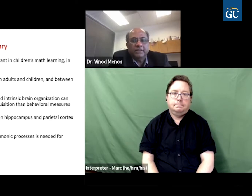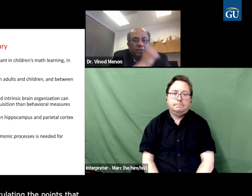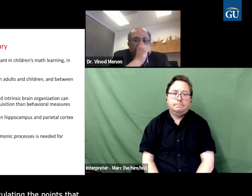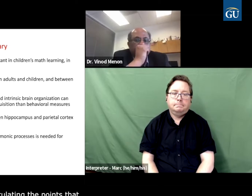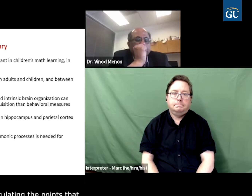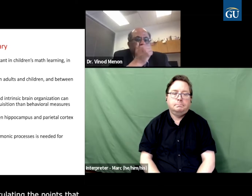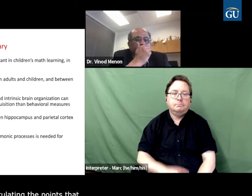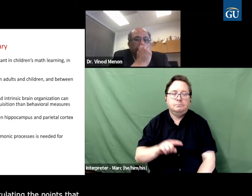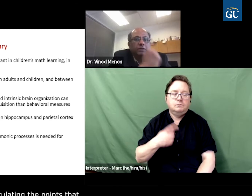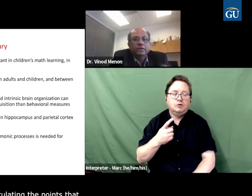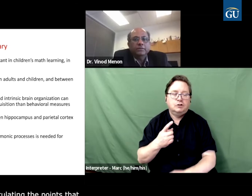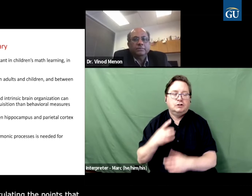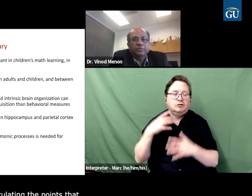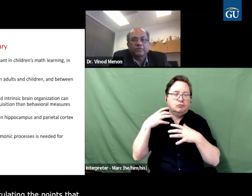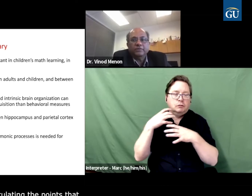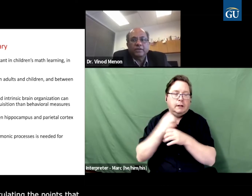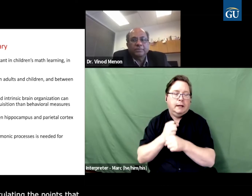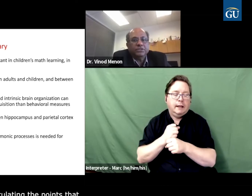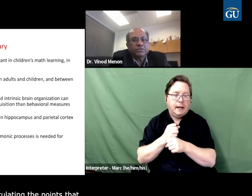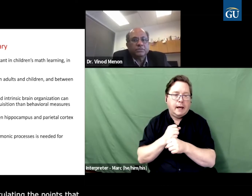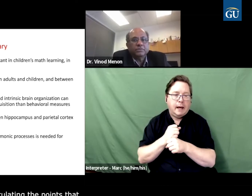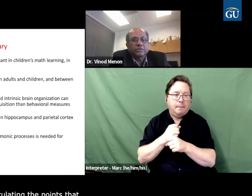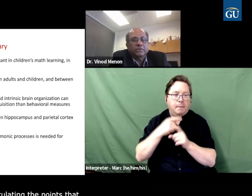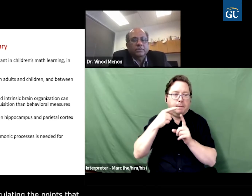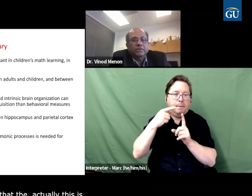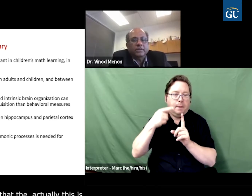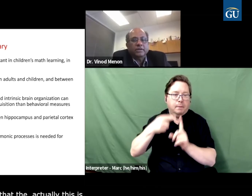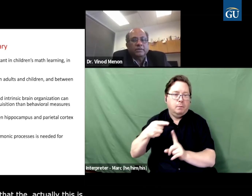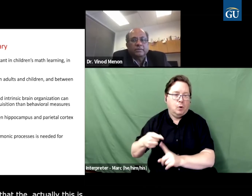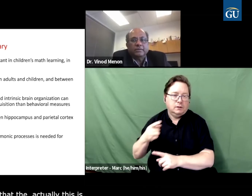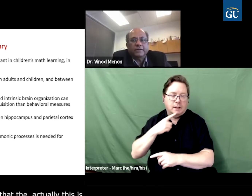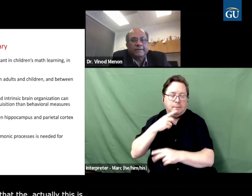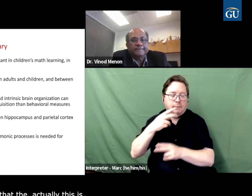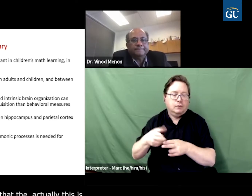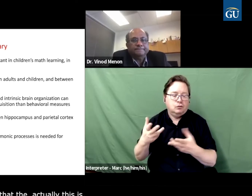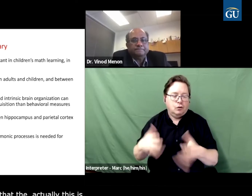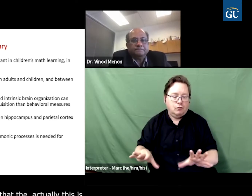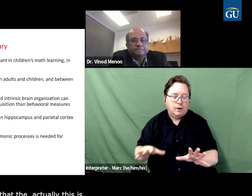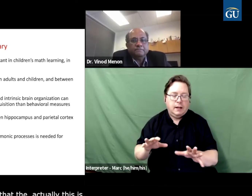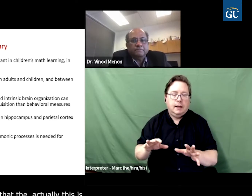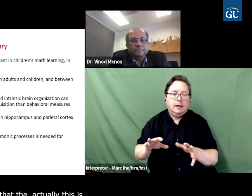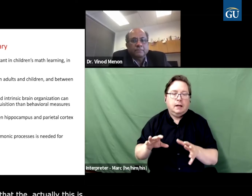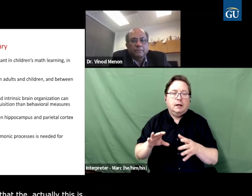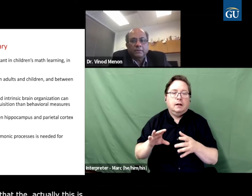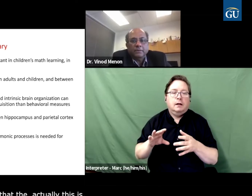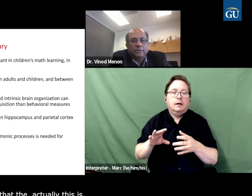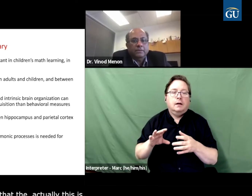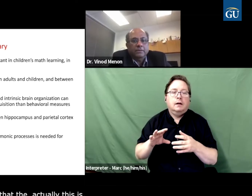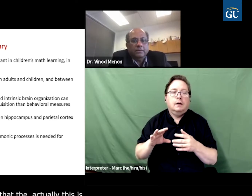just recapitulating the points that i mentioned that